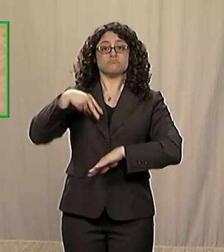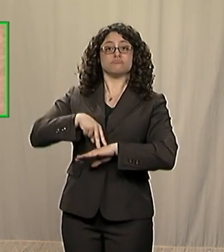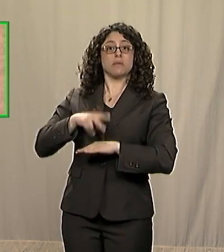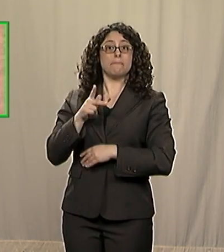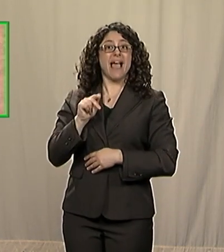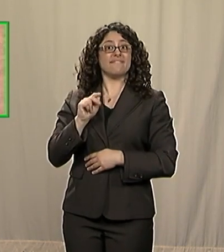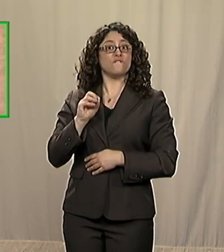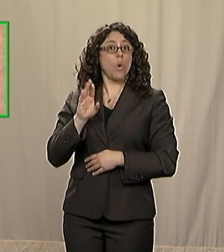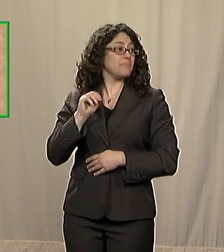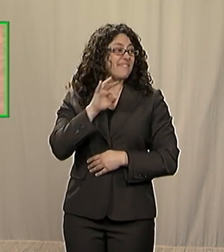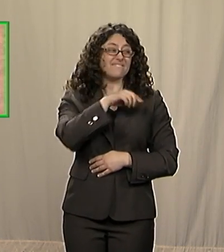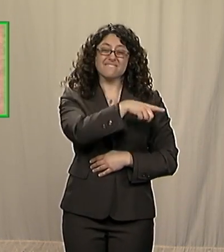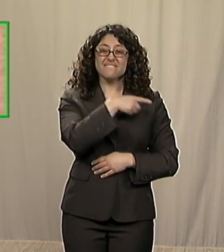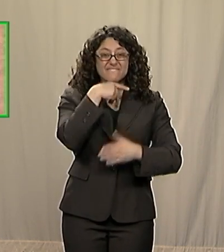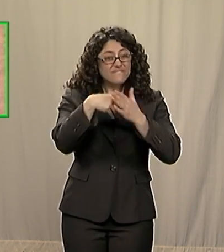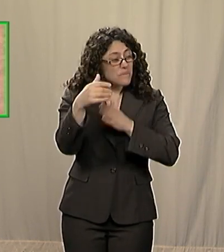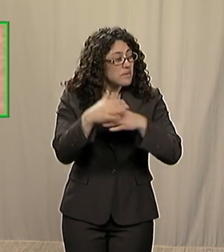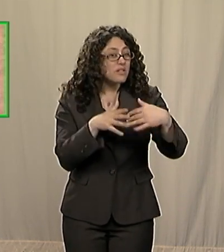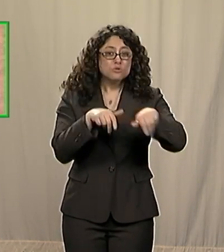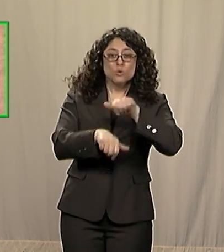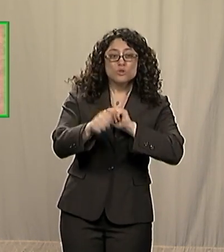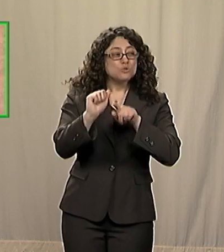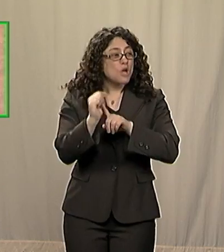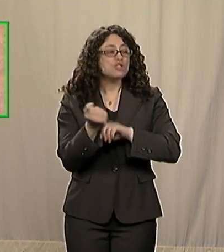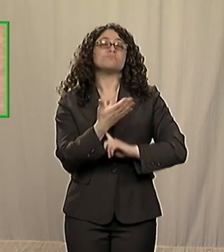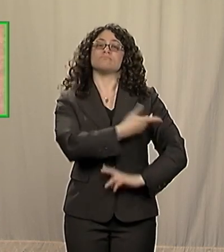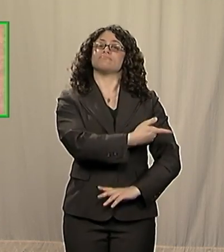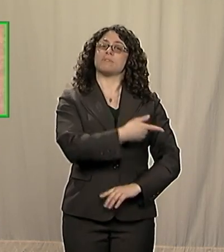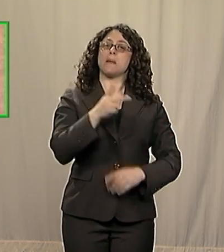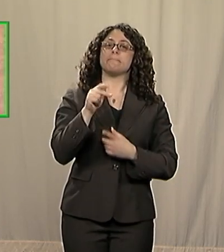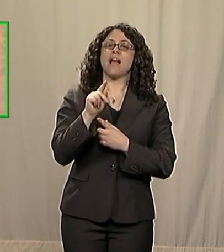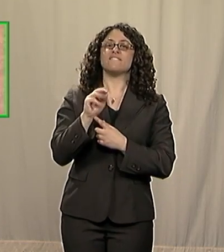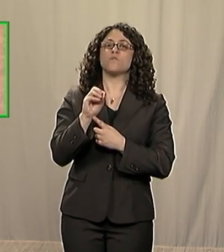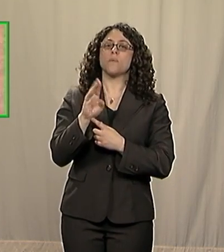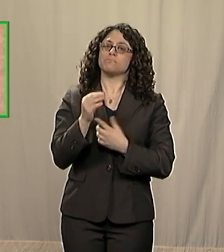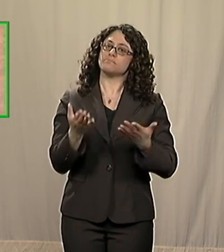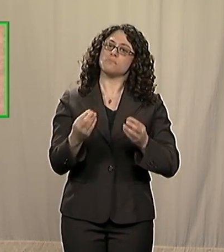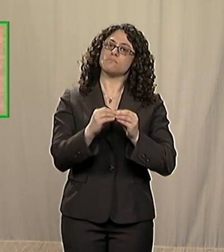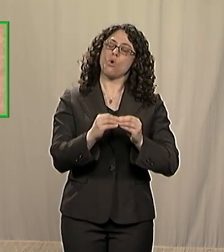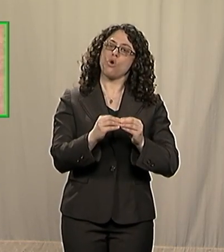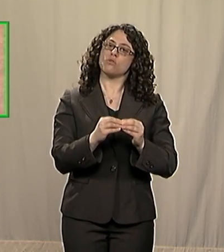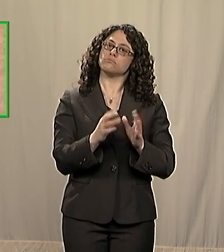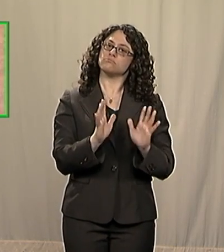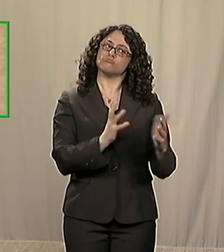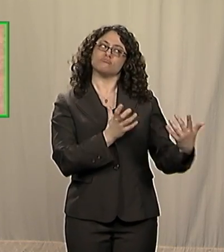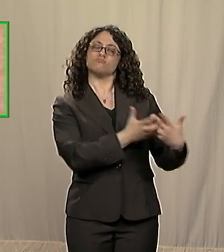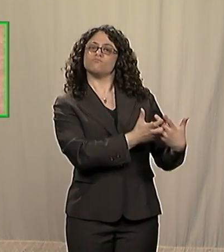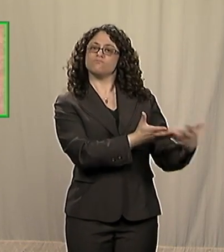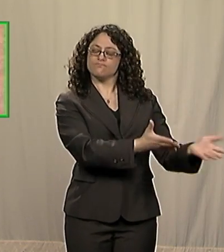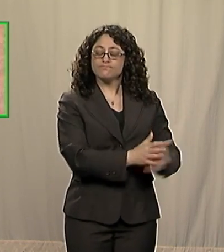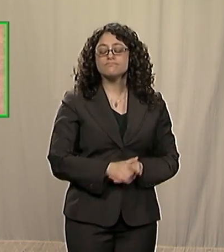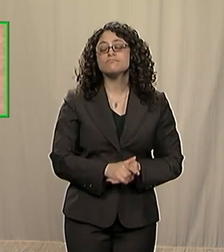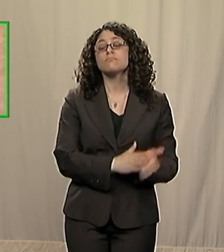for someone less comfortable with social situations. Some other examples for team interpreting